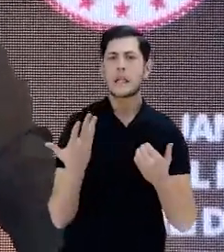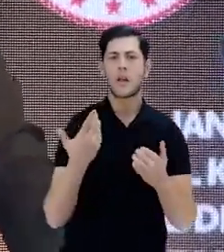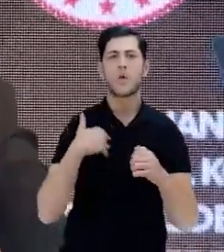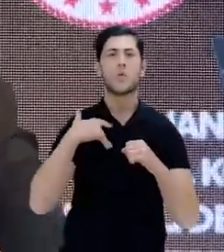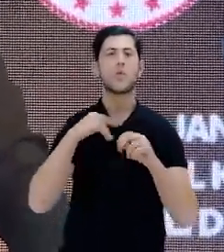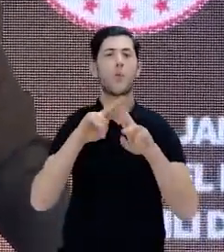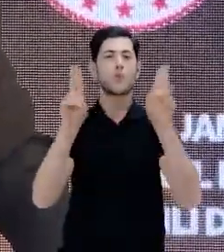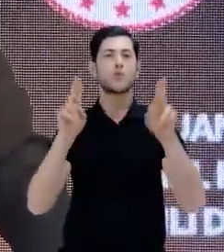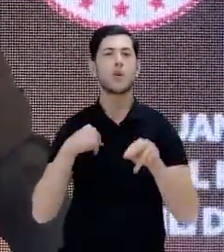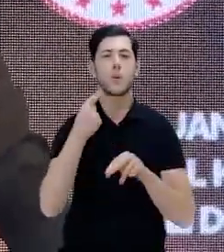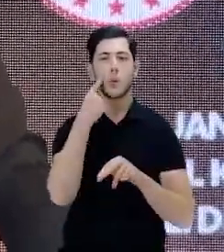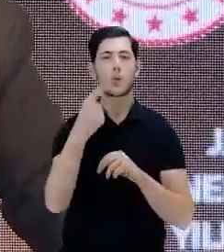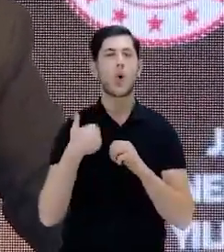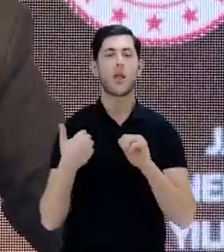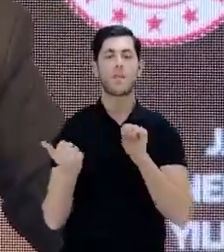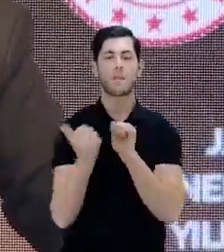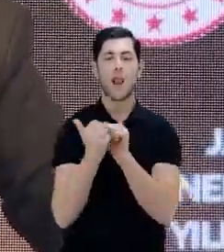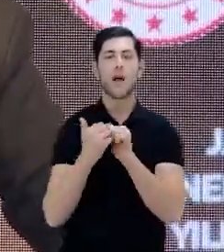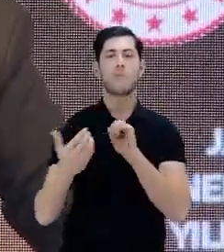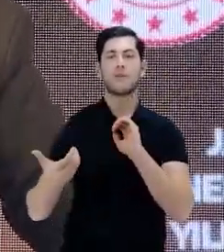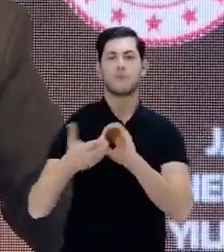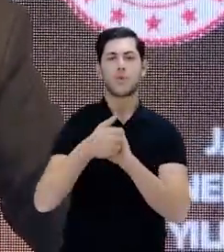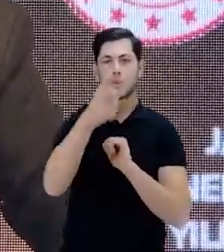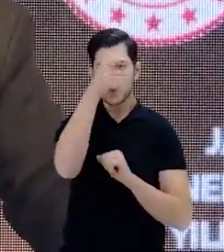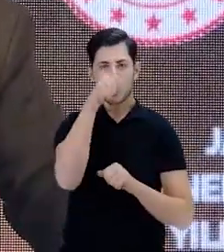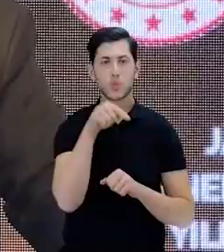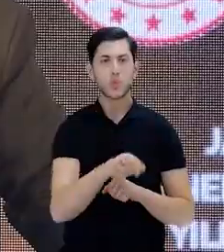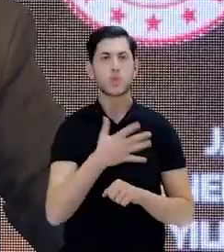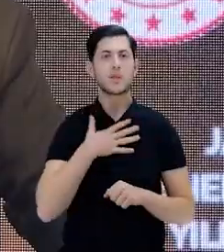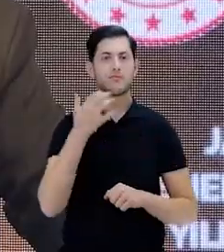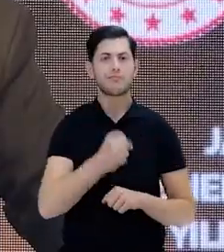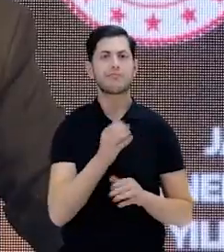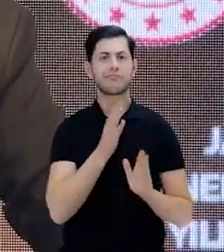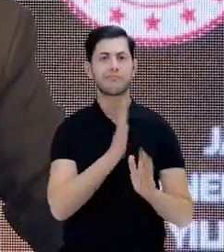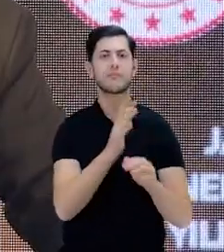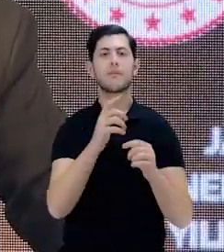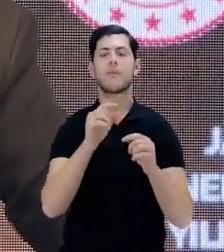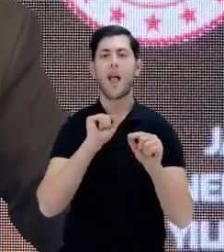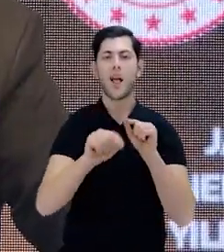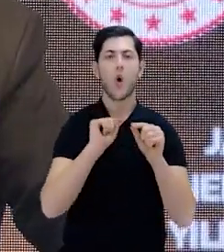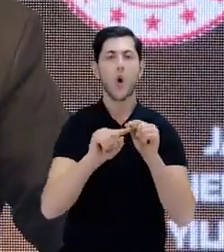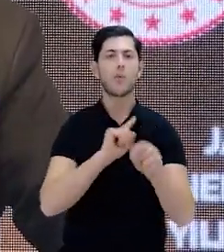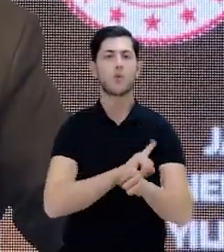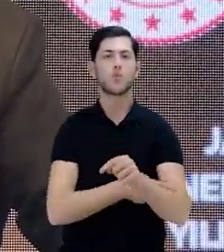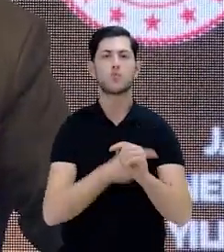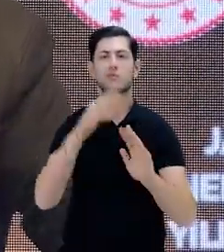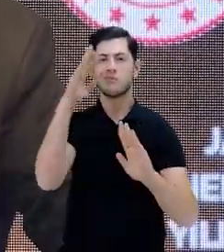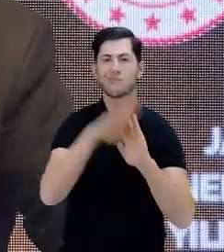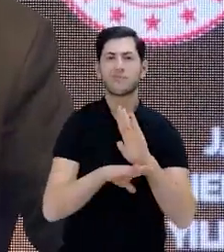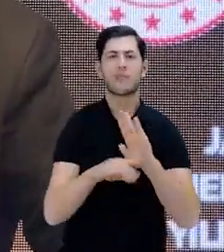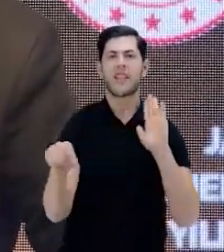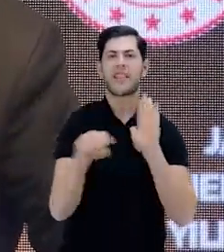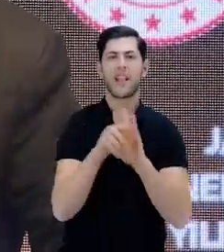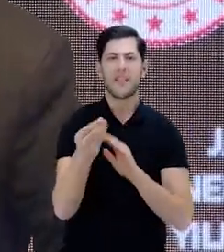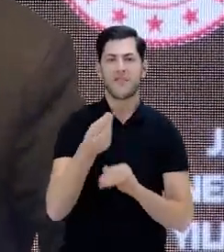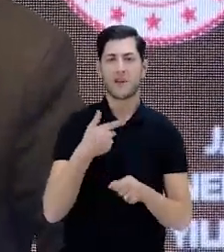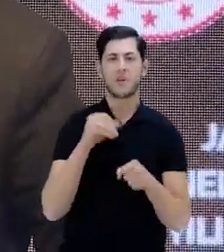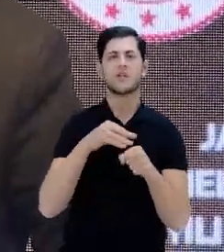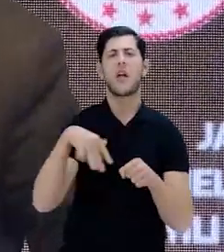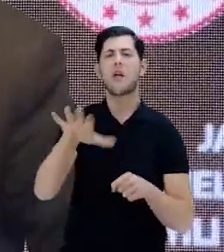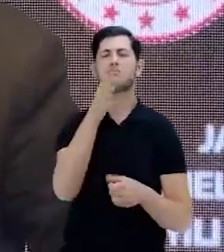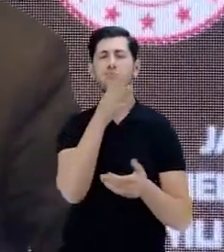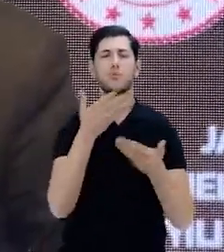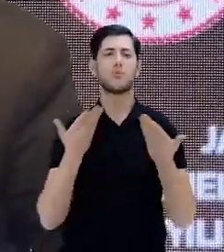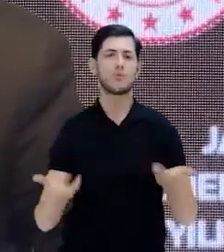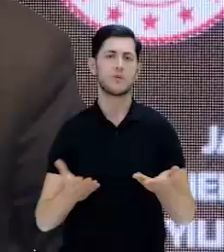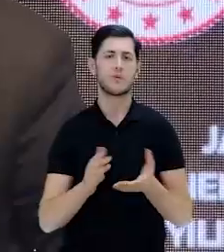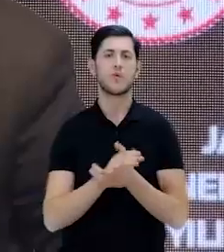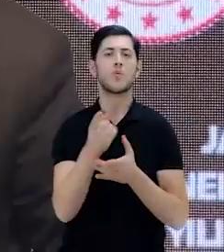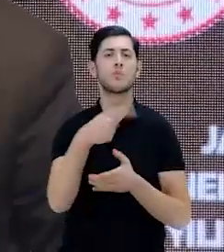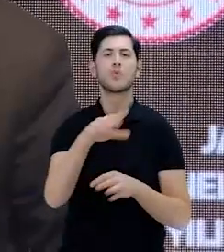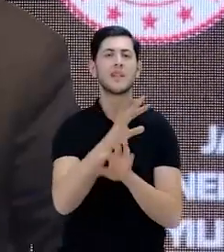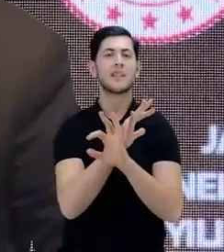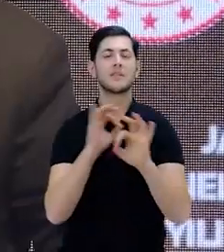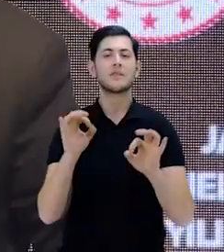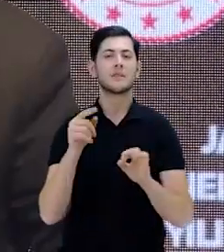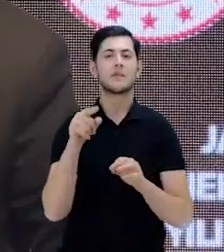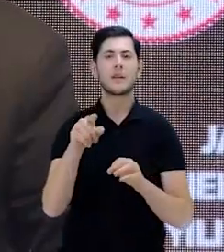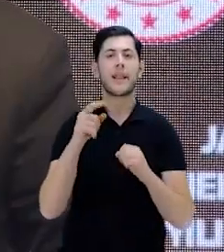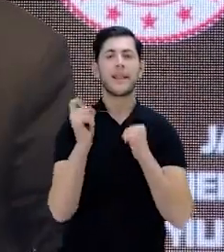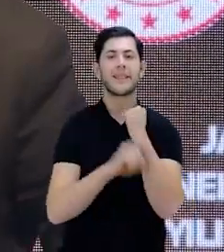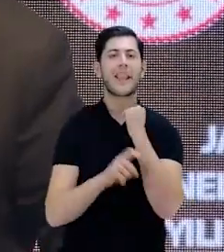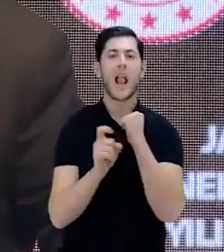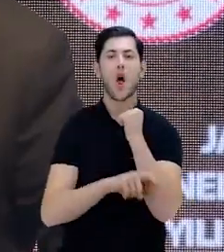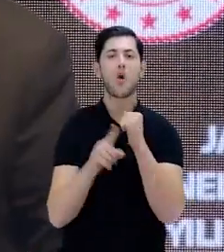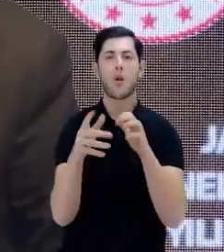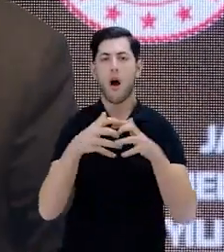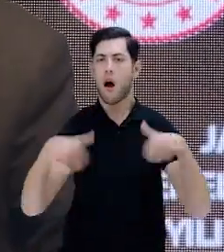Which friendship can be mentioned? Don’t we know the operations that you organize during the international meetings to debase Türkiye and reduce Türkiye’s economical power?